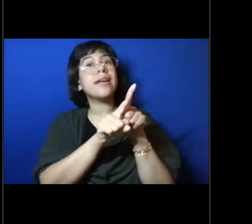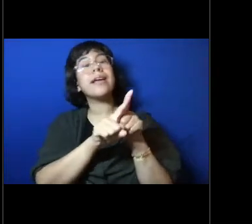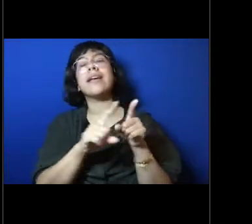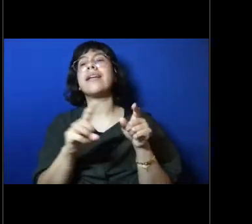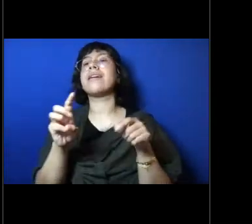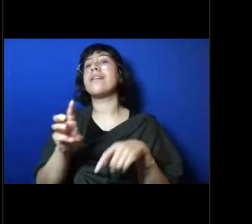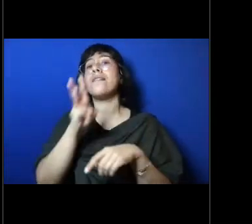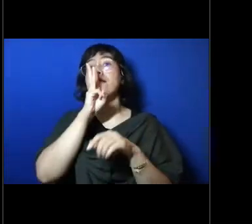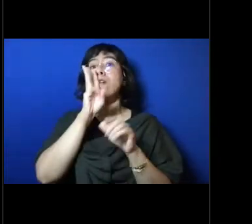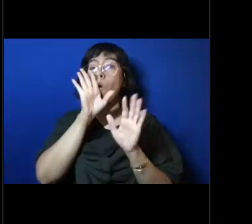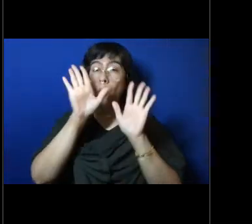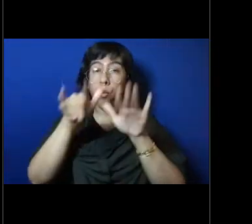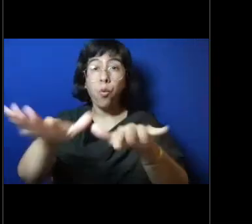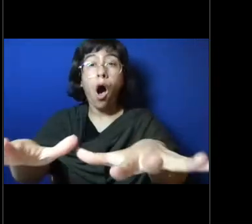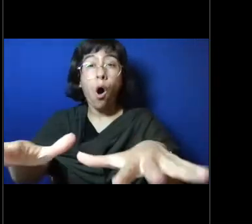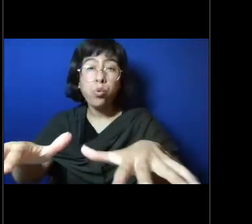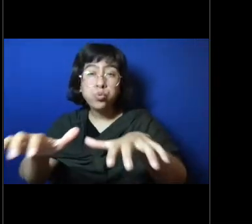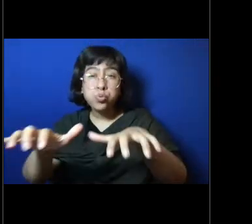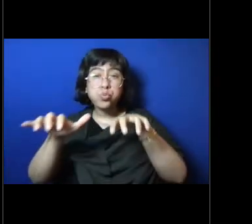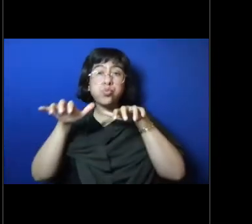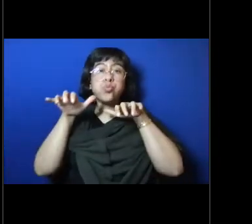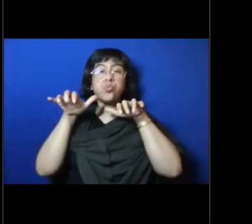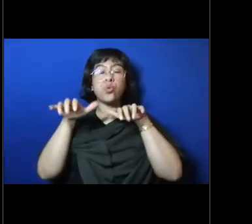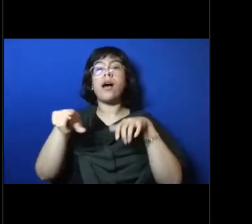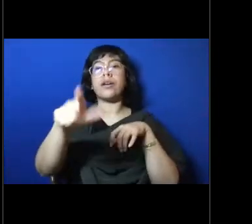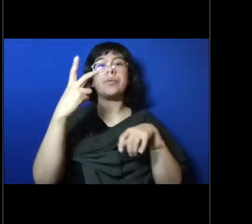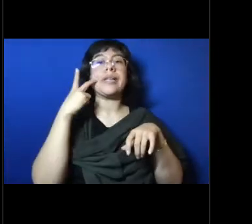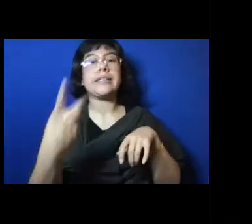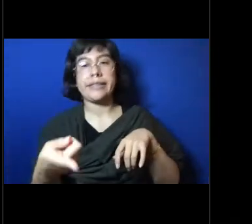they only are in the water when the tide is high.